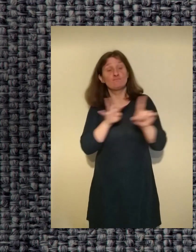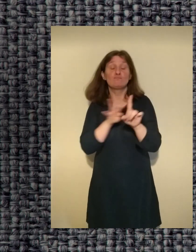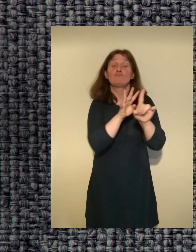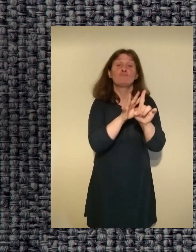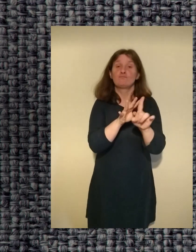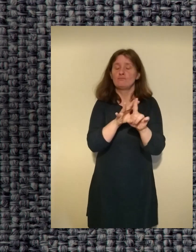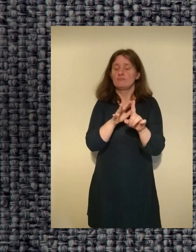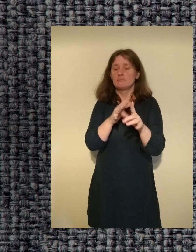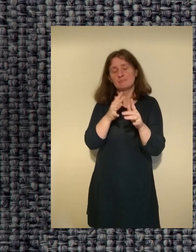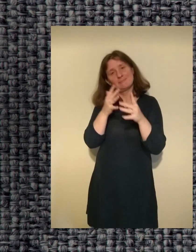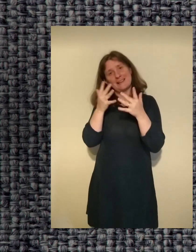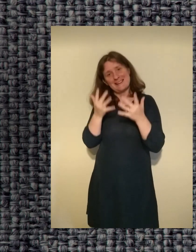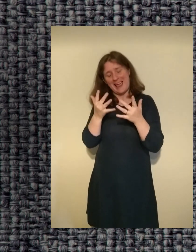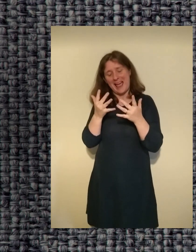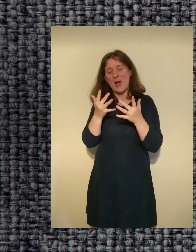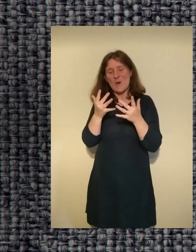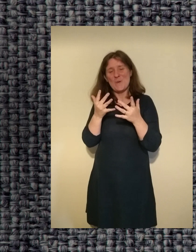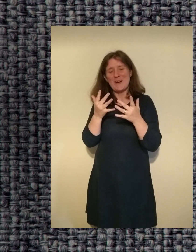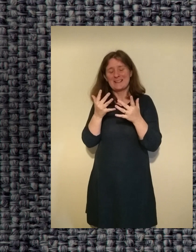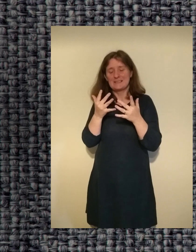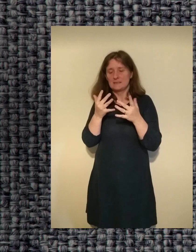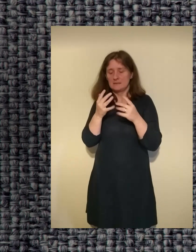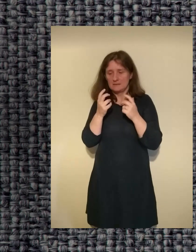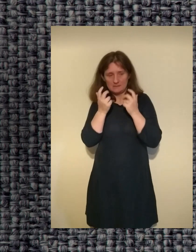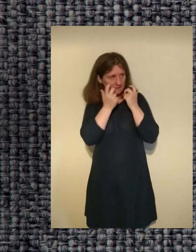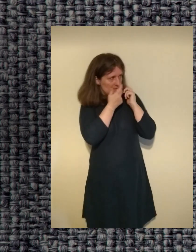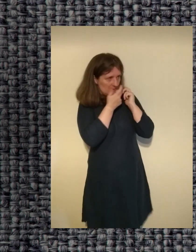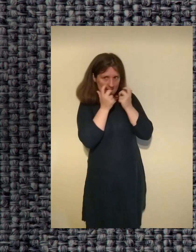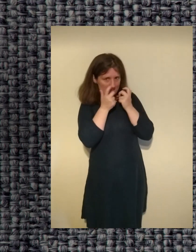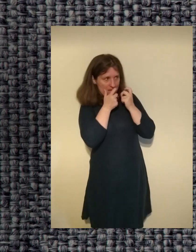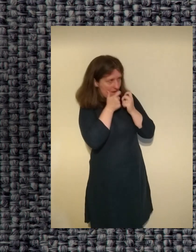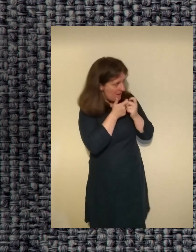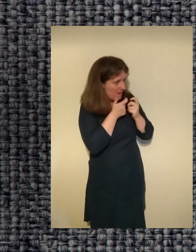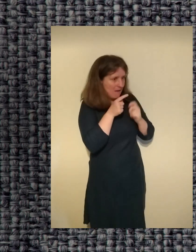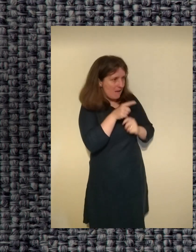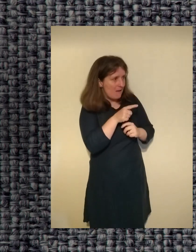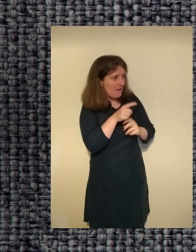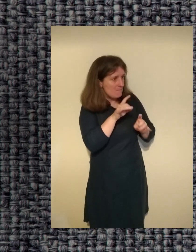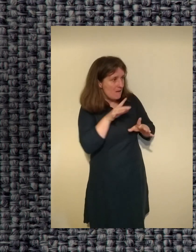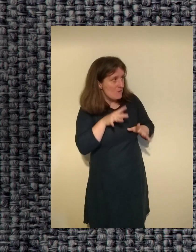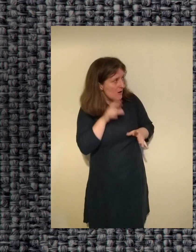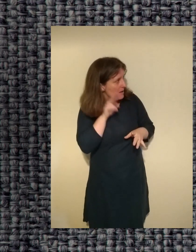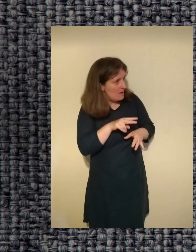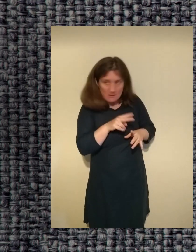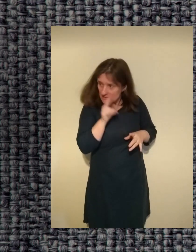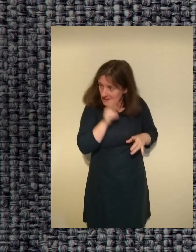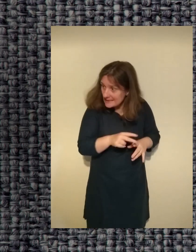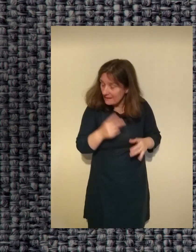have been with him throughout his ministry. kneeling But now they turn to one another